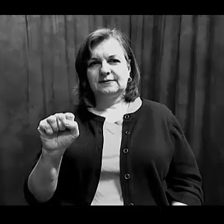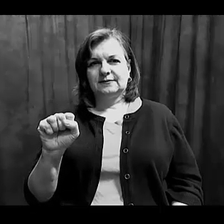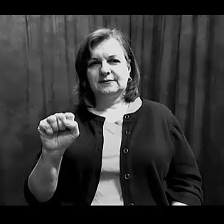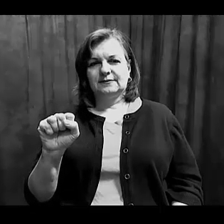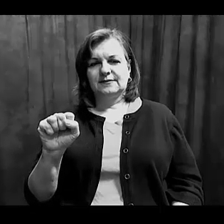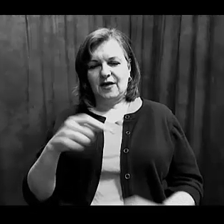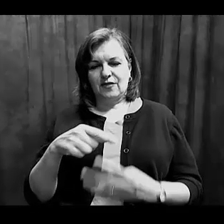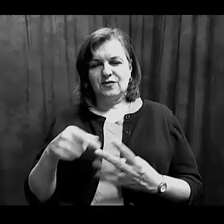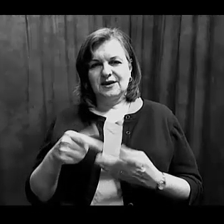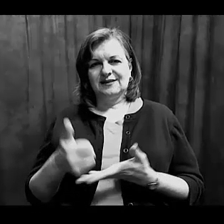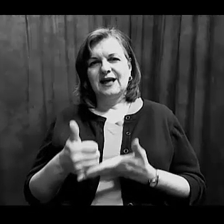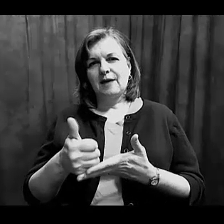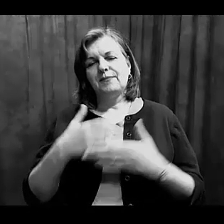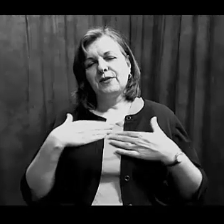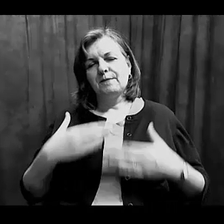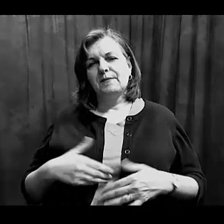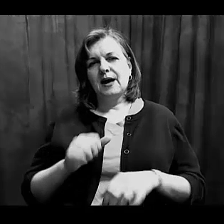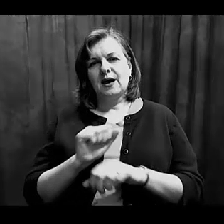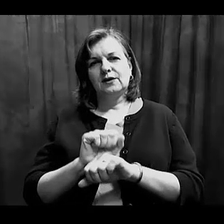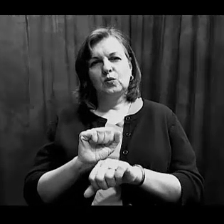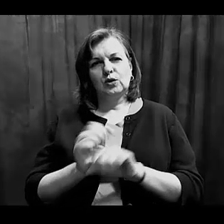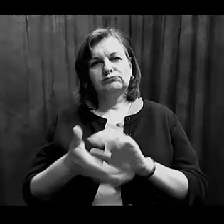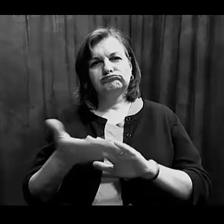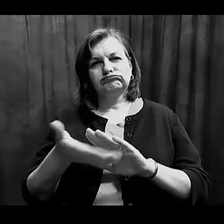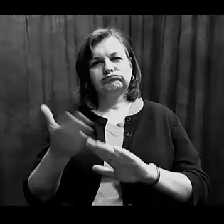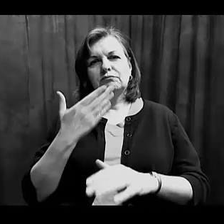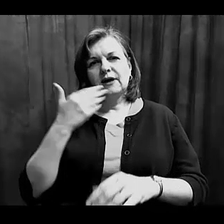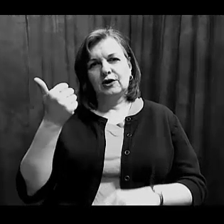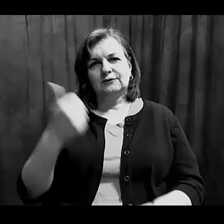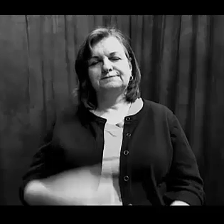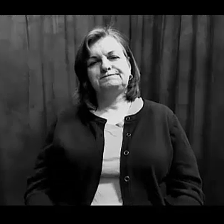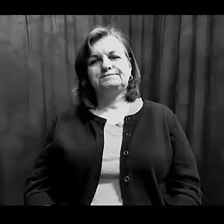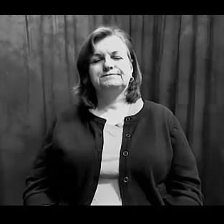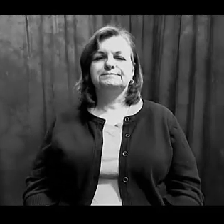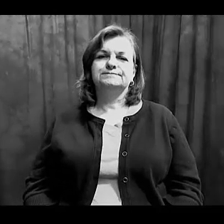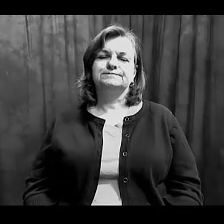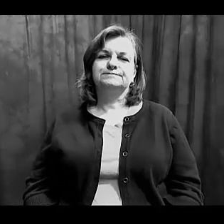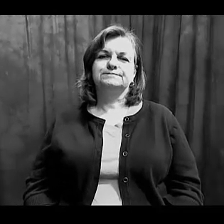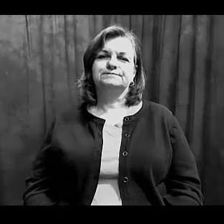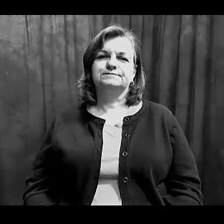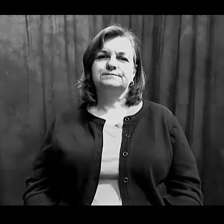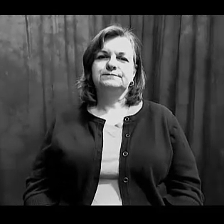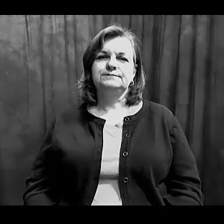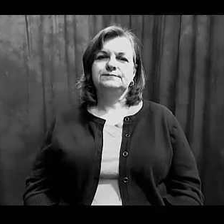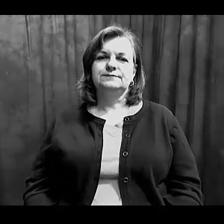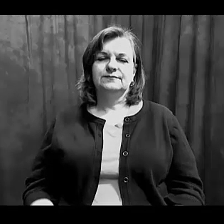these things are going to help your body work better and we'll look at all those